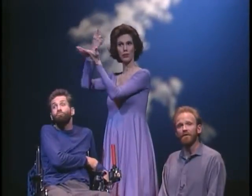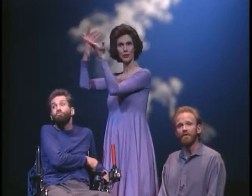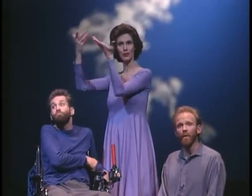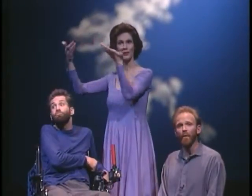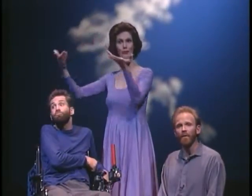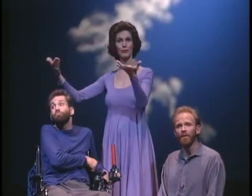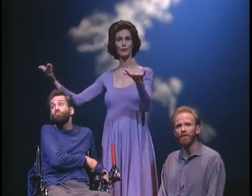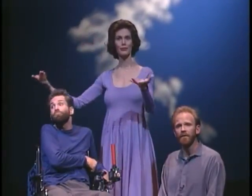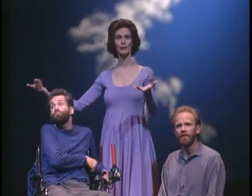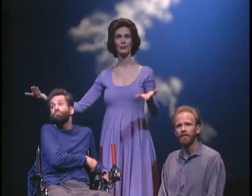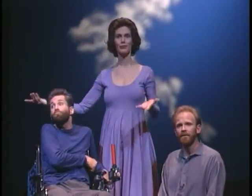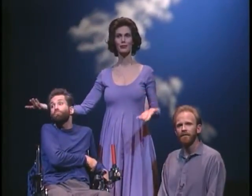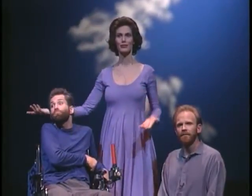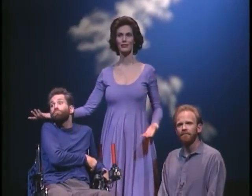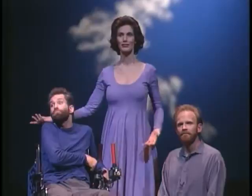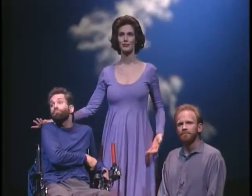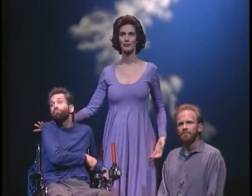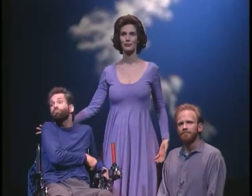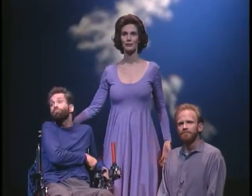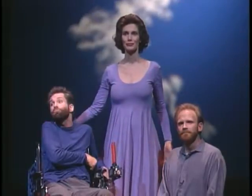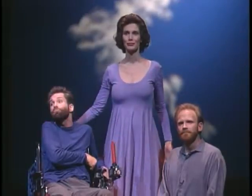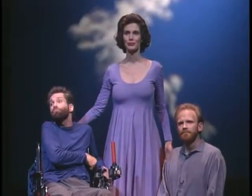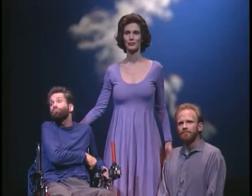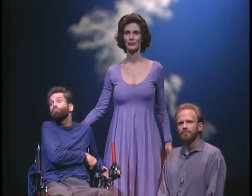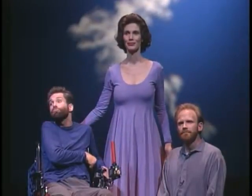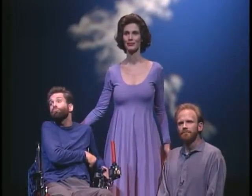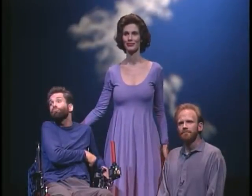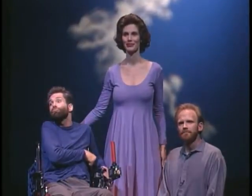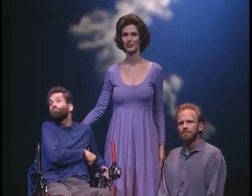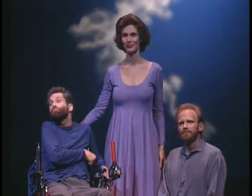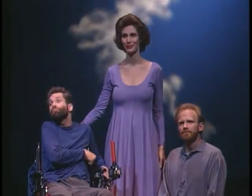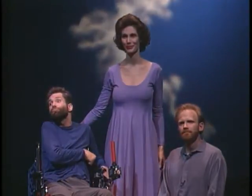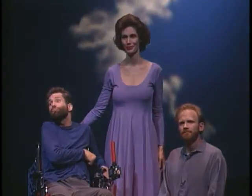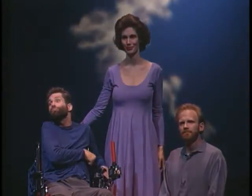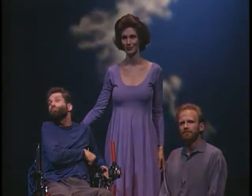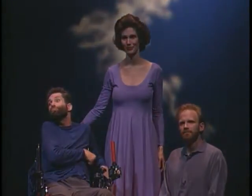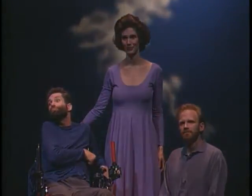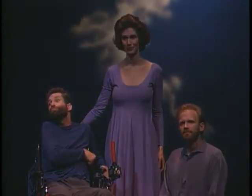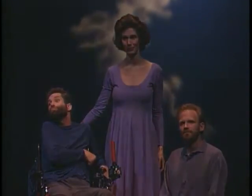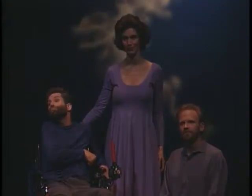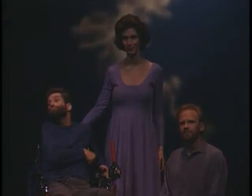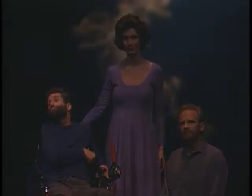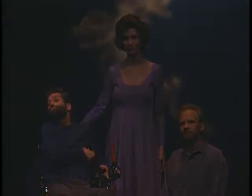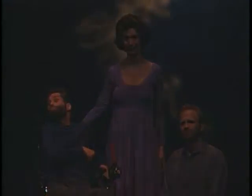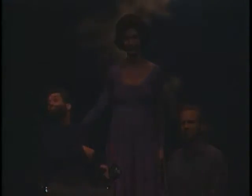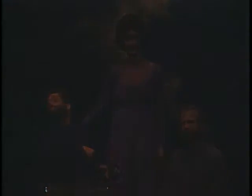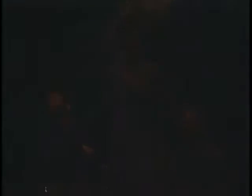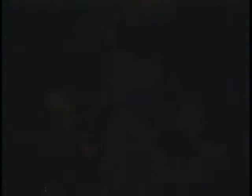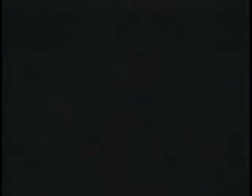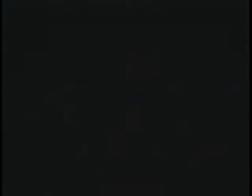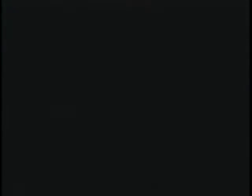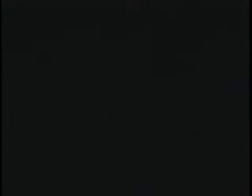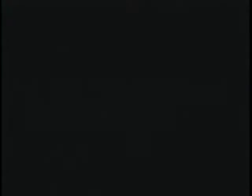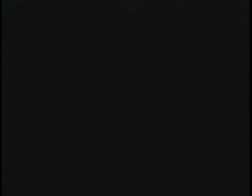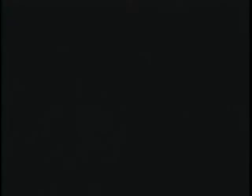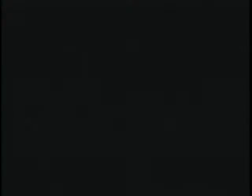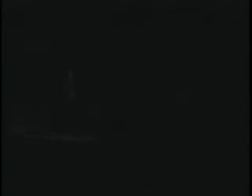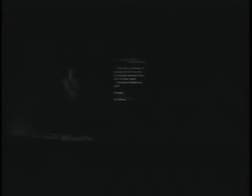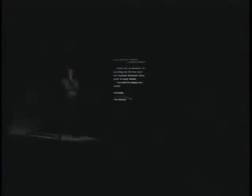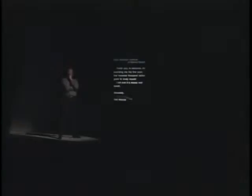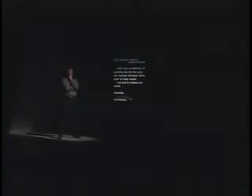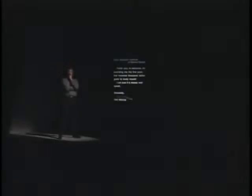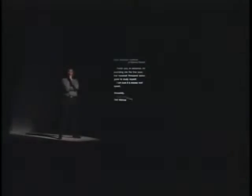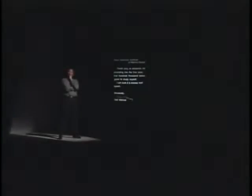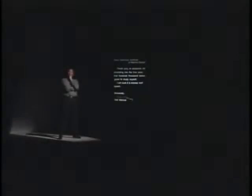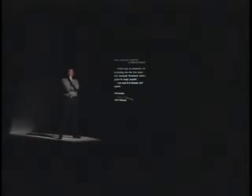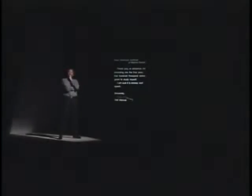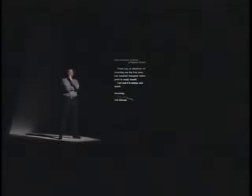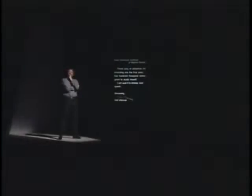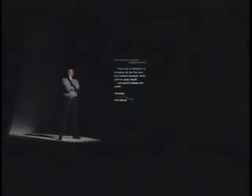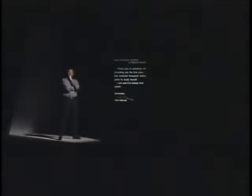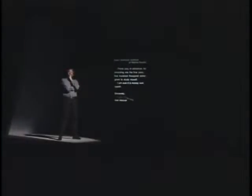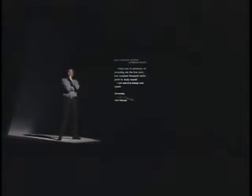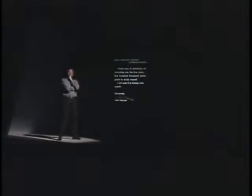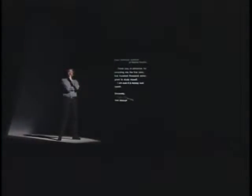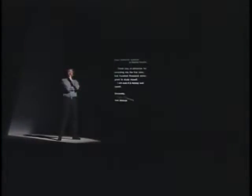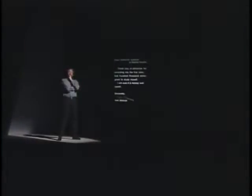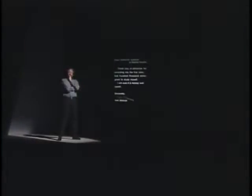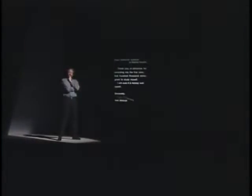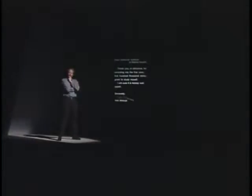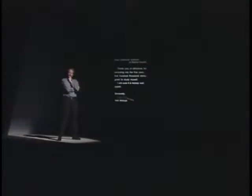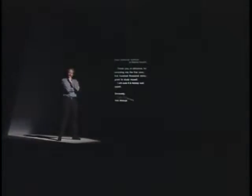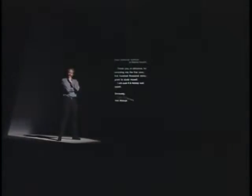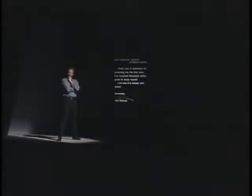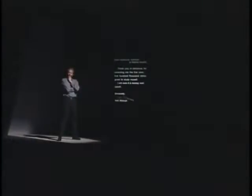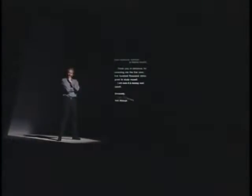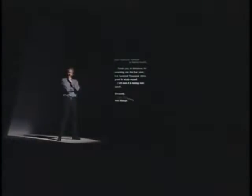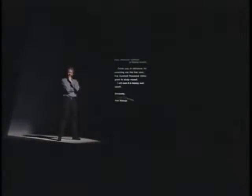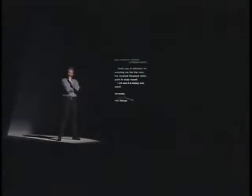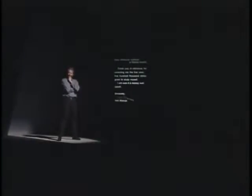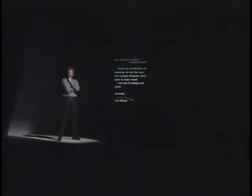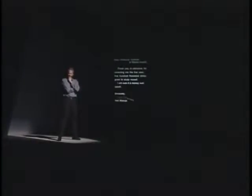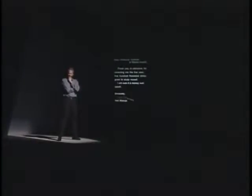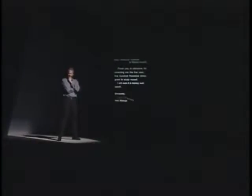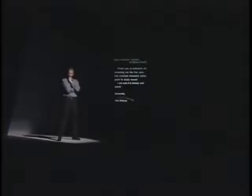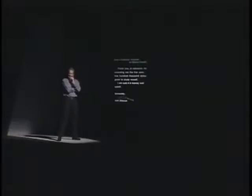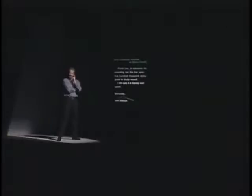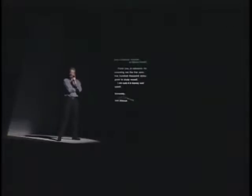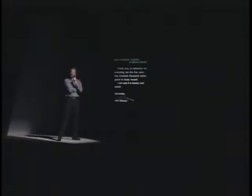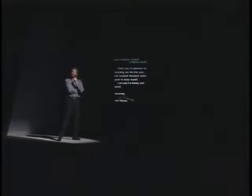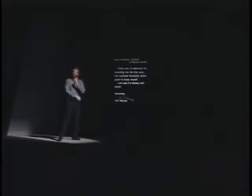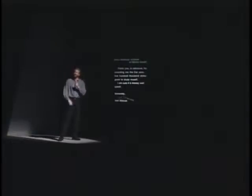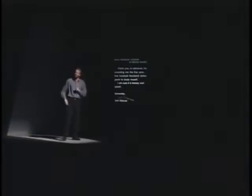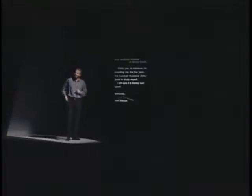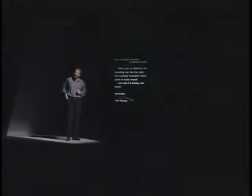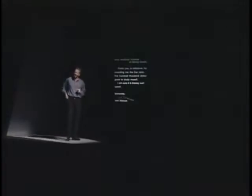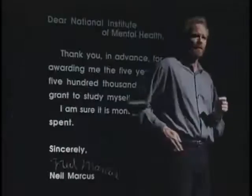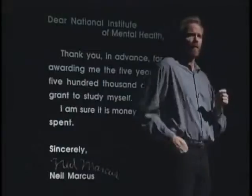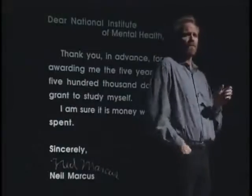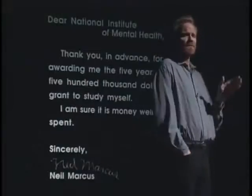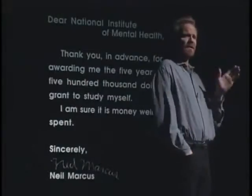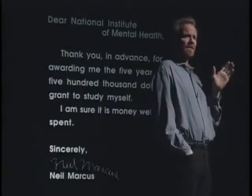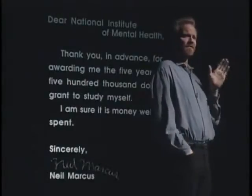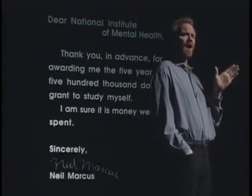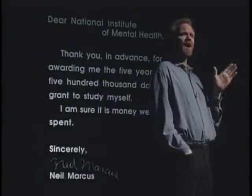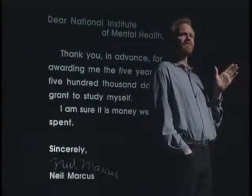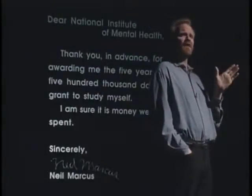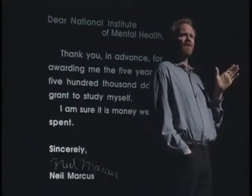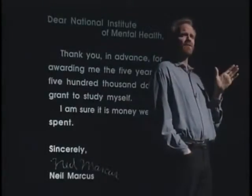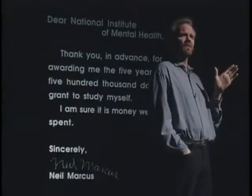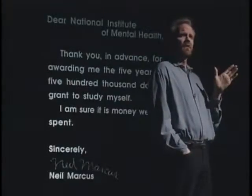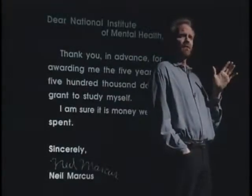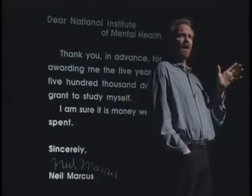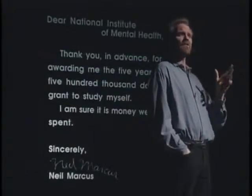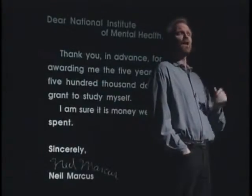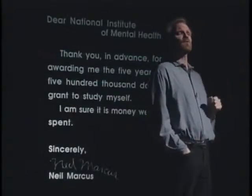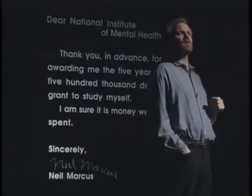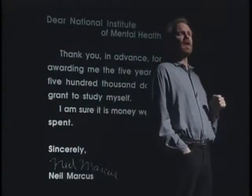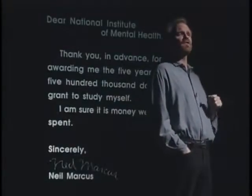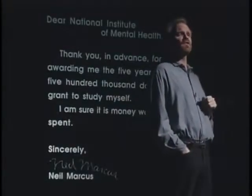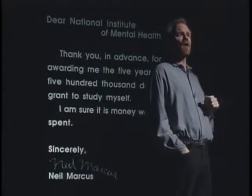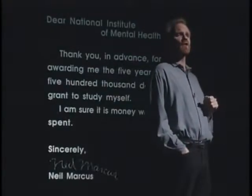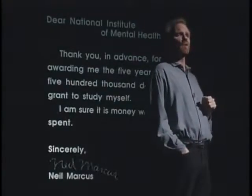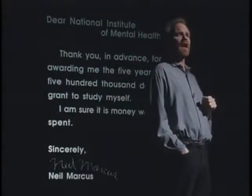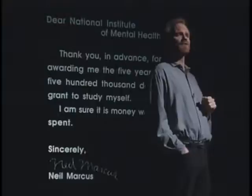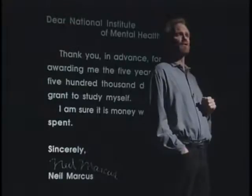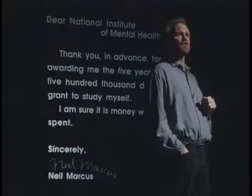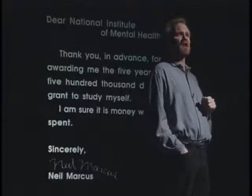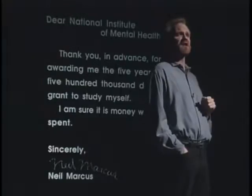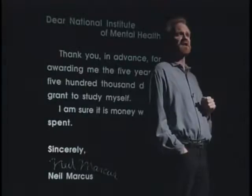store thank you in advance for awarding me the five-year $500,000 grant to study